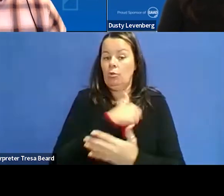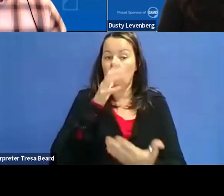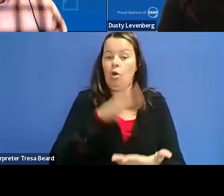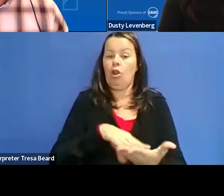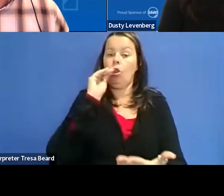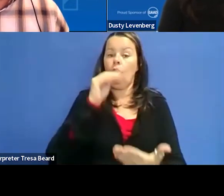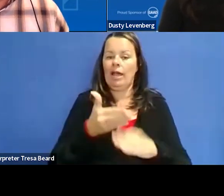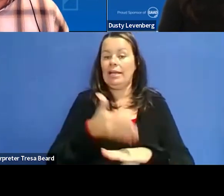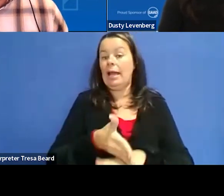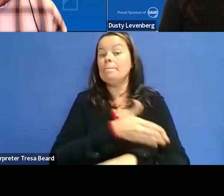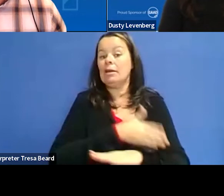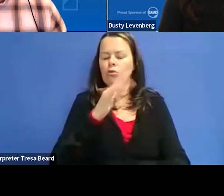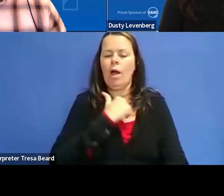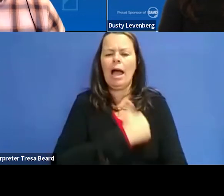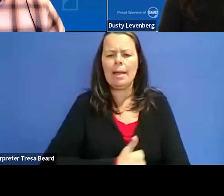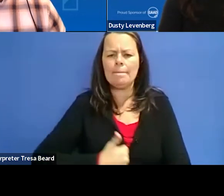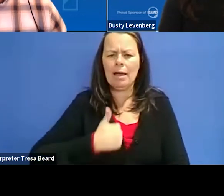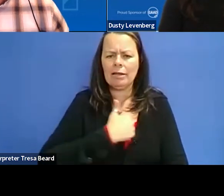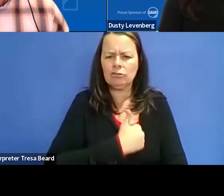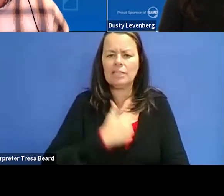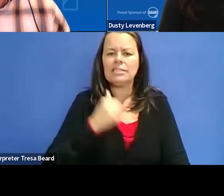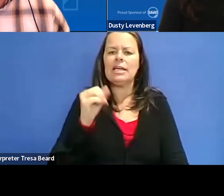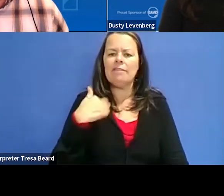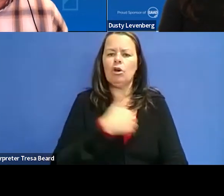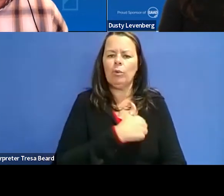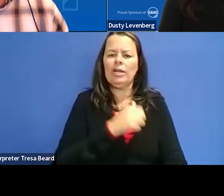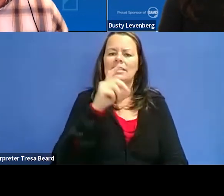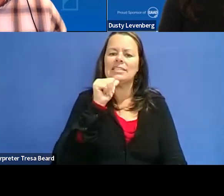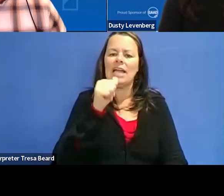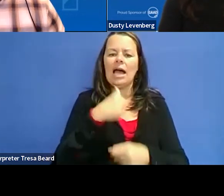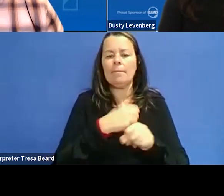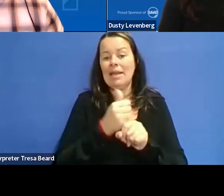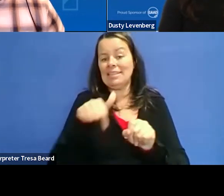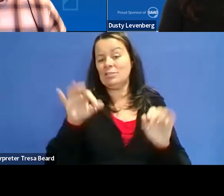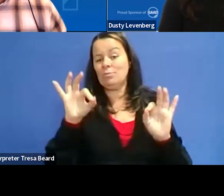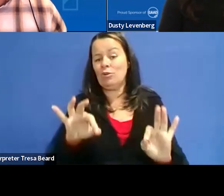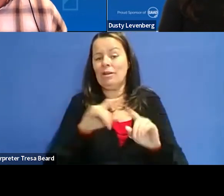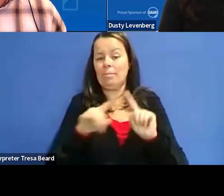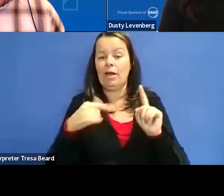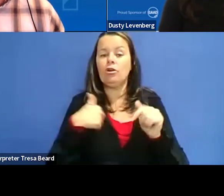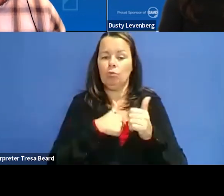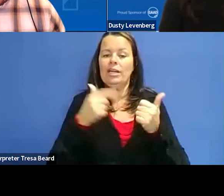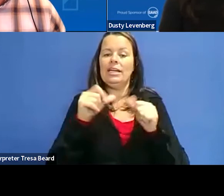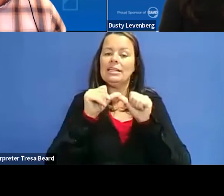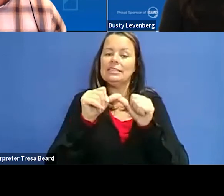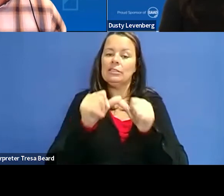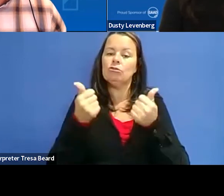Apologies if we didn't make it perfect. But we keep trying to get better. I think that's about all that we can do.